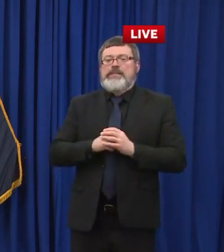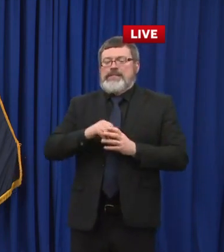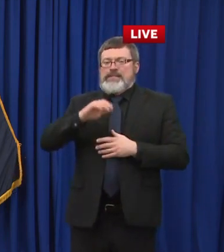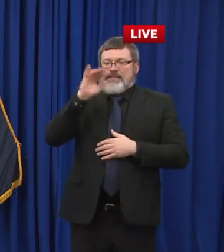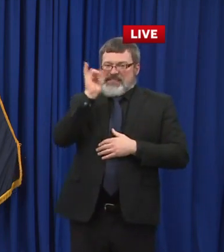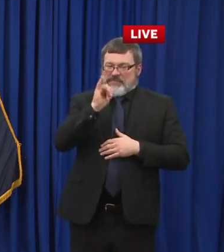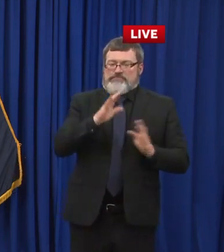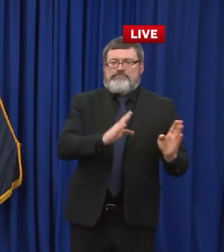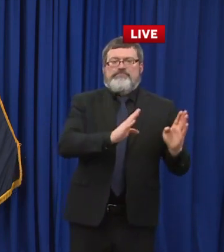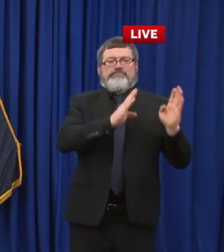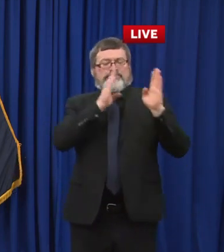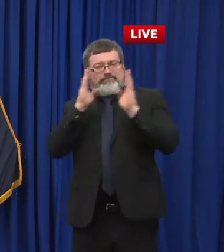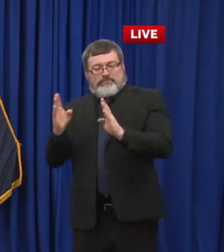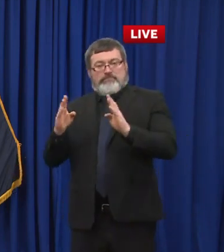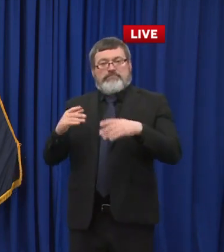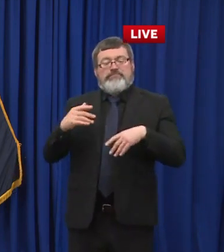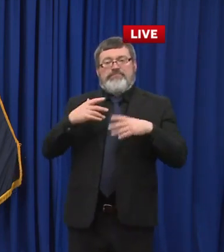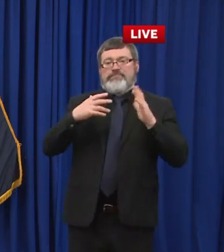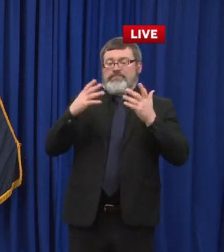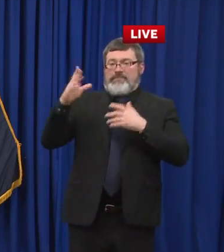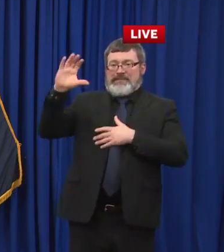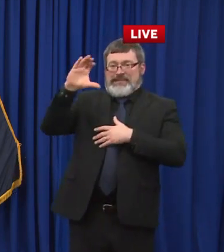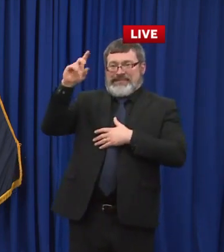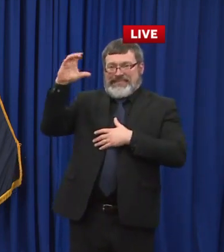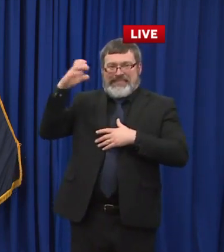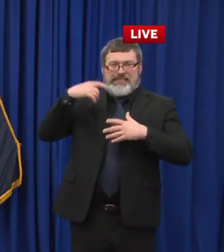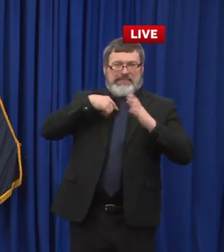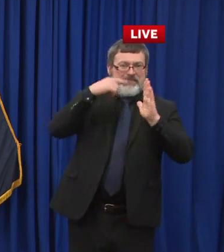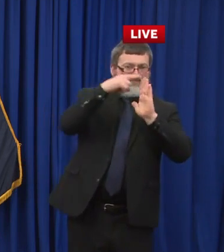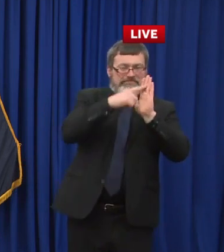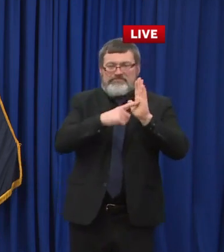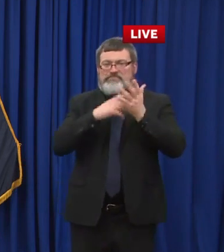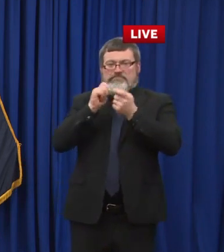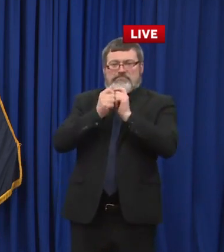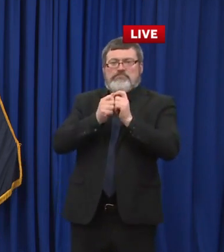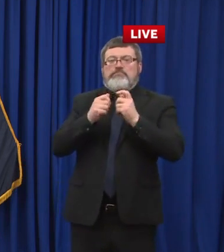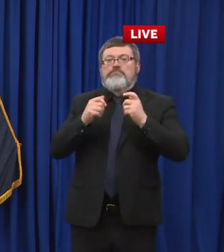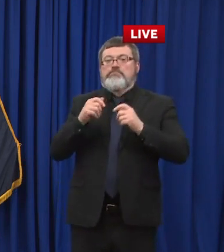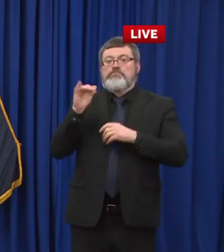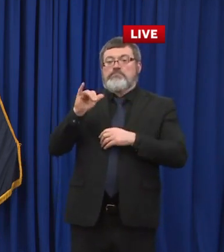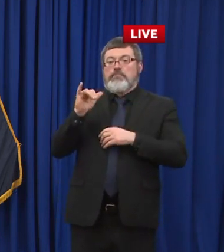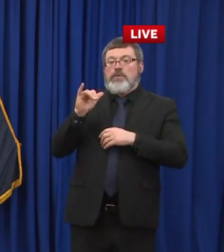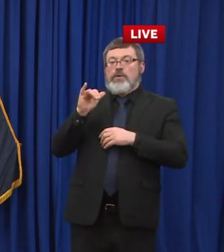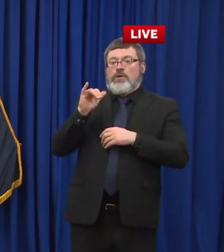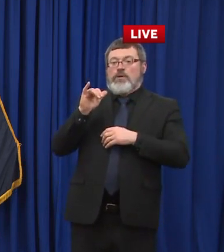FINALLY, I WANTED TO GIVE SOME BRIEF UPDATES ON QUARANTINE.